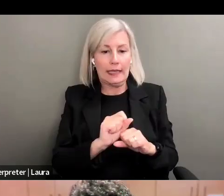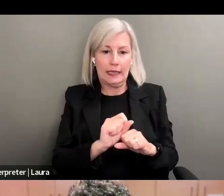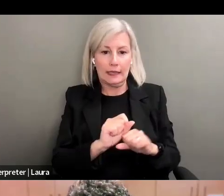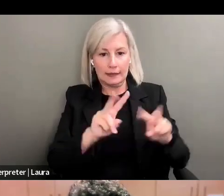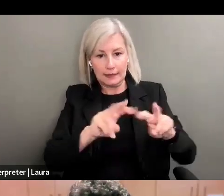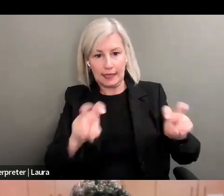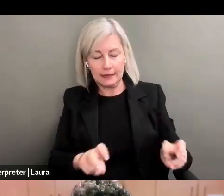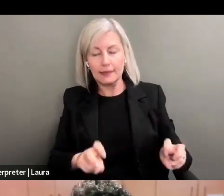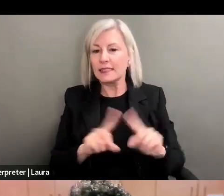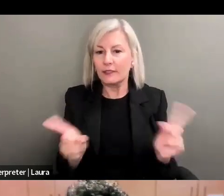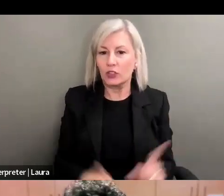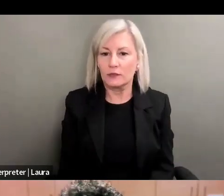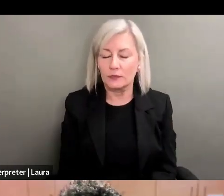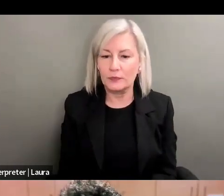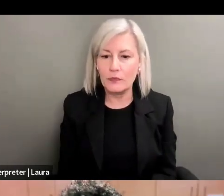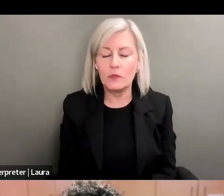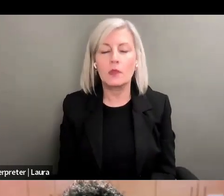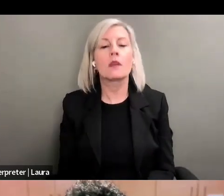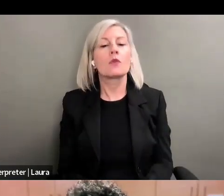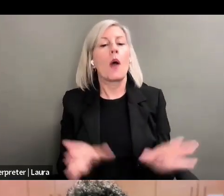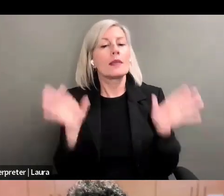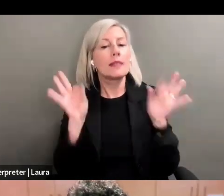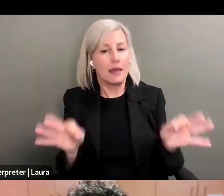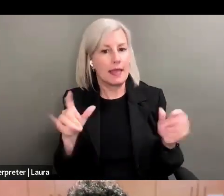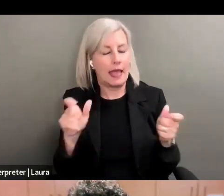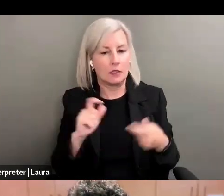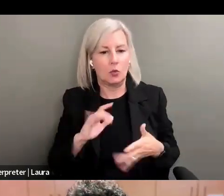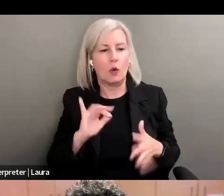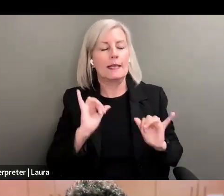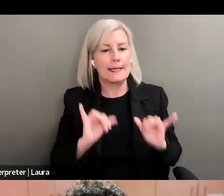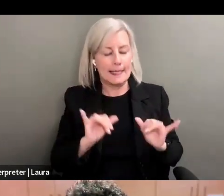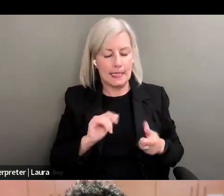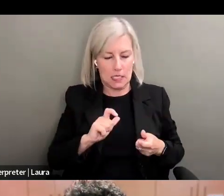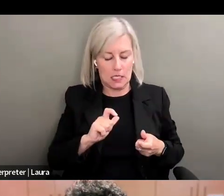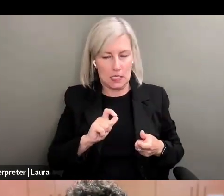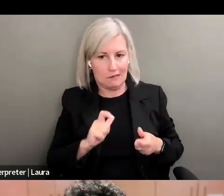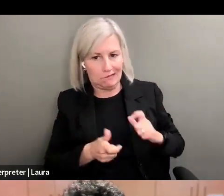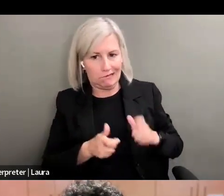So, I definitely had to adjust when I was becoming more